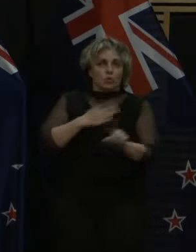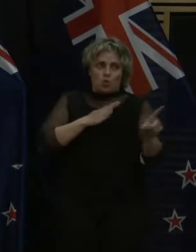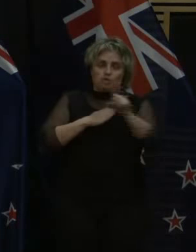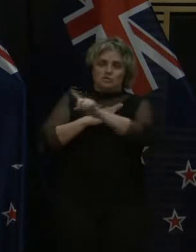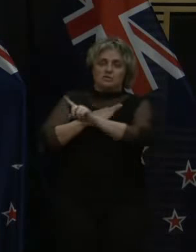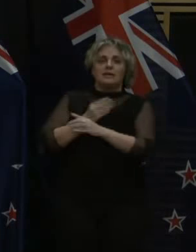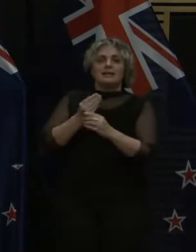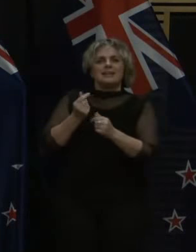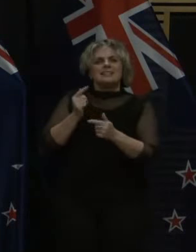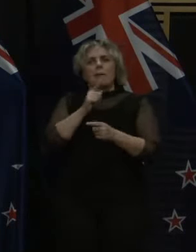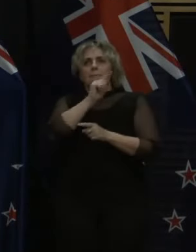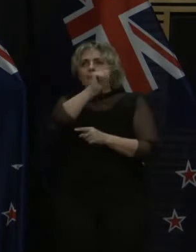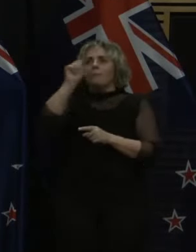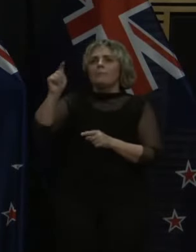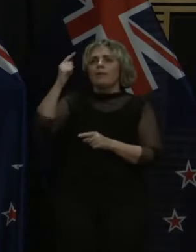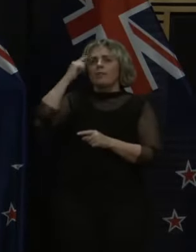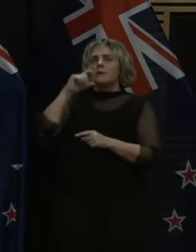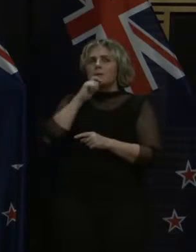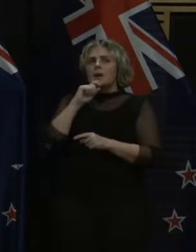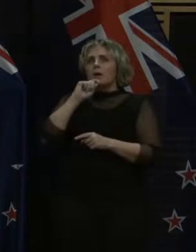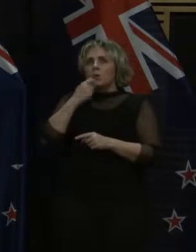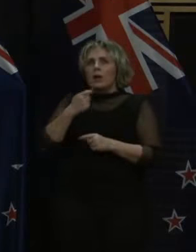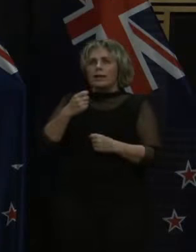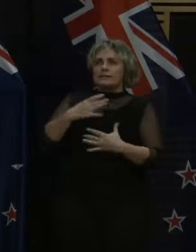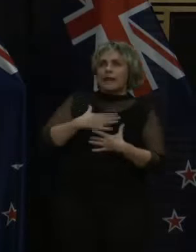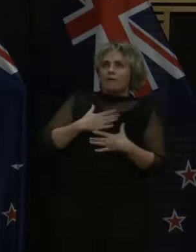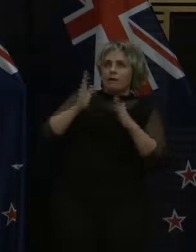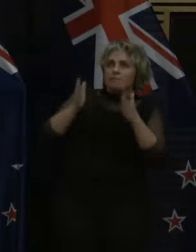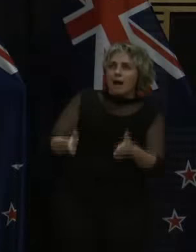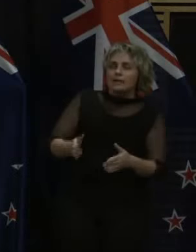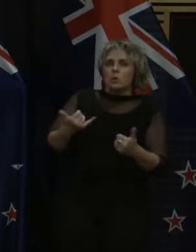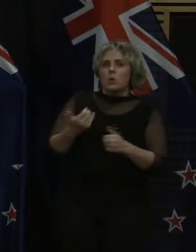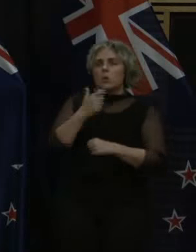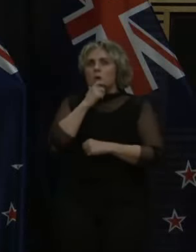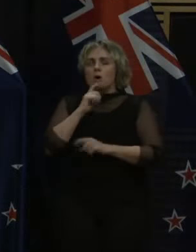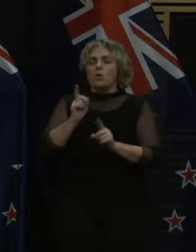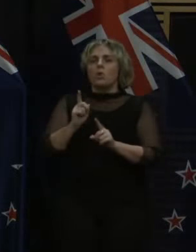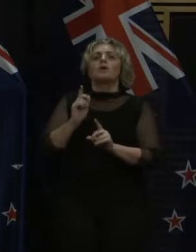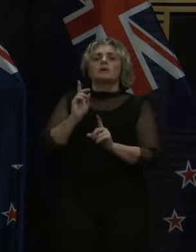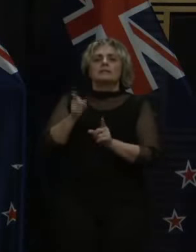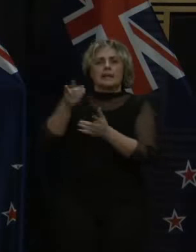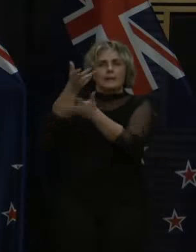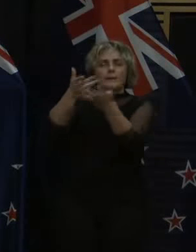event organisers is that they would welcome this. In some cases, they have been